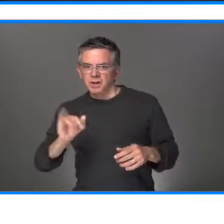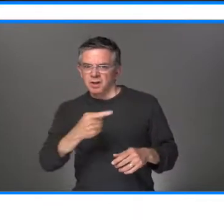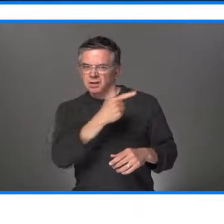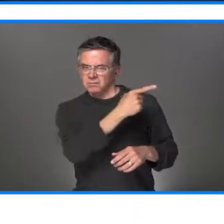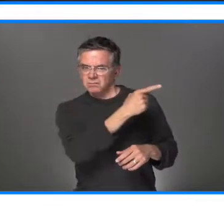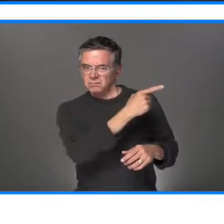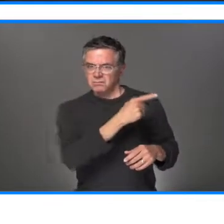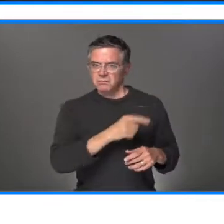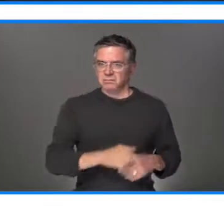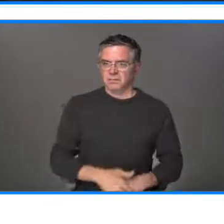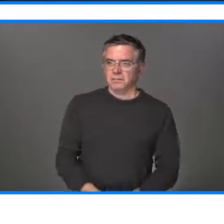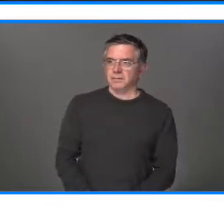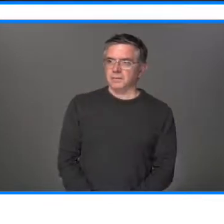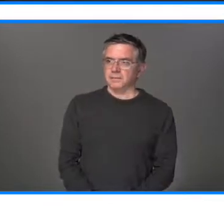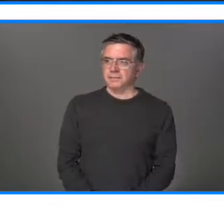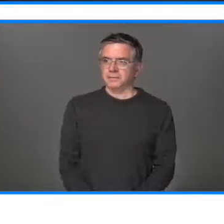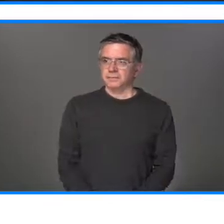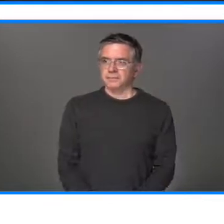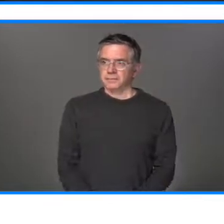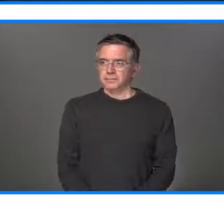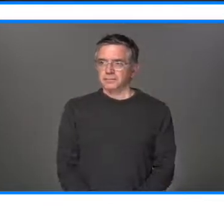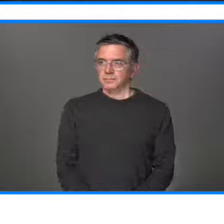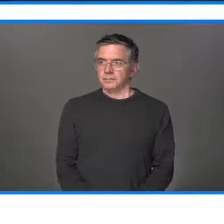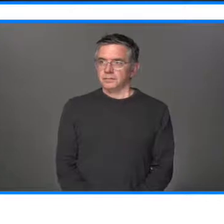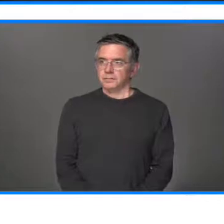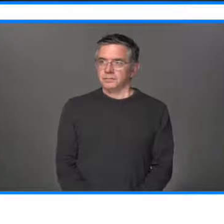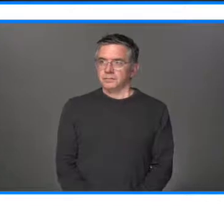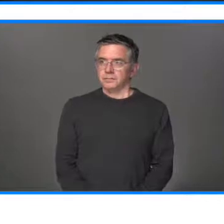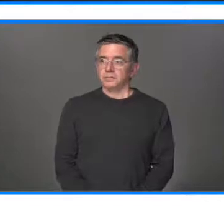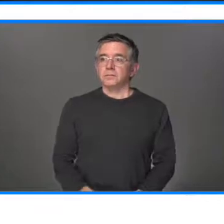have received at least one COVID-19 vaccination shot.